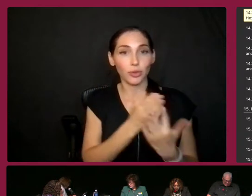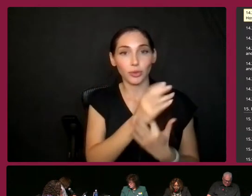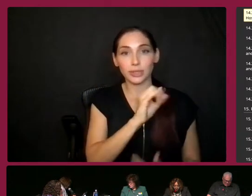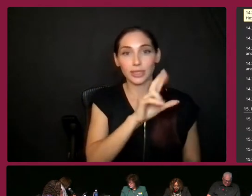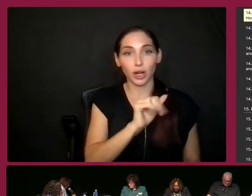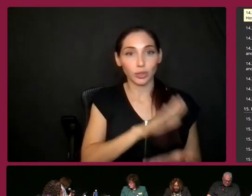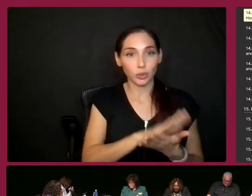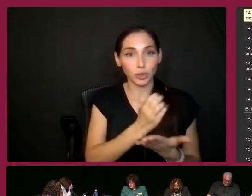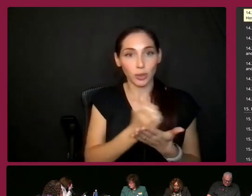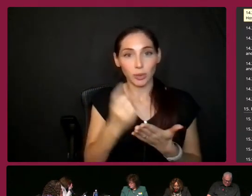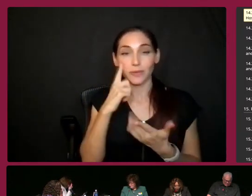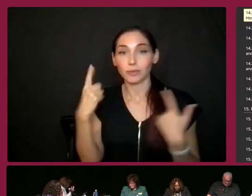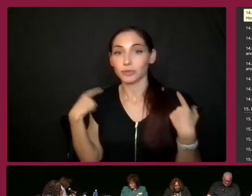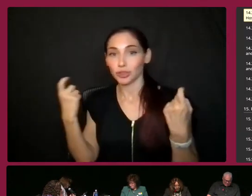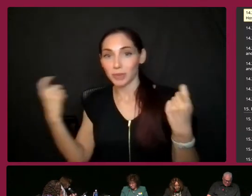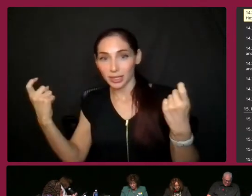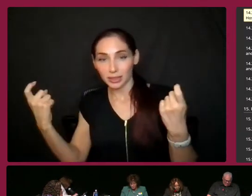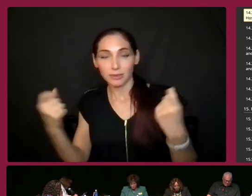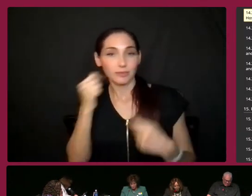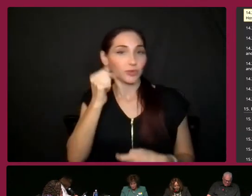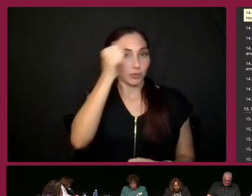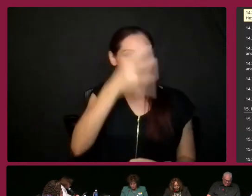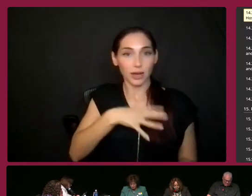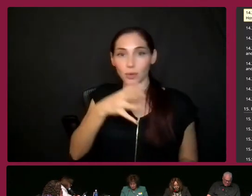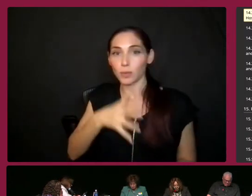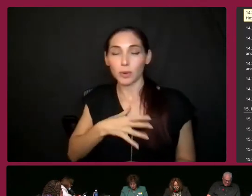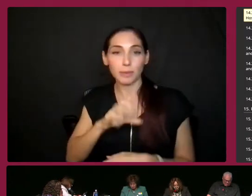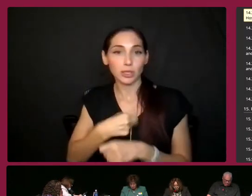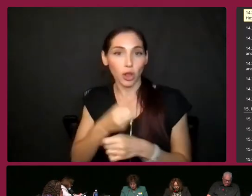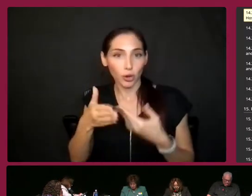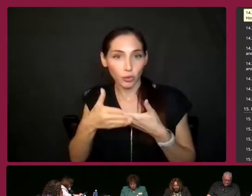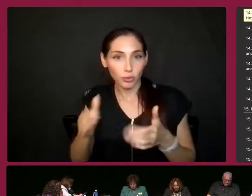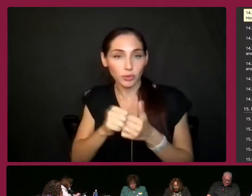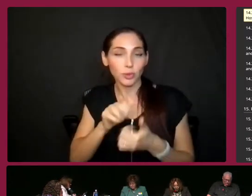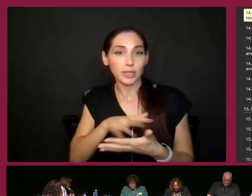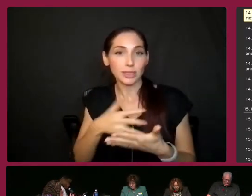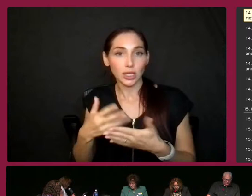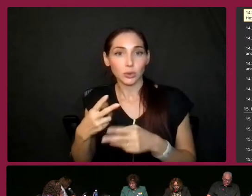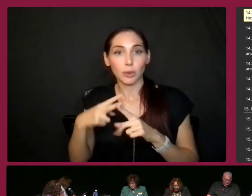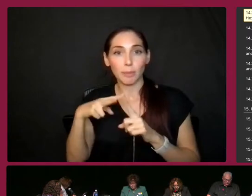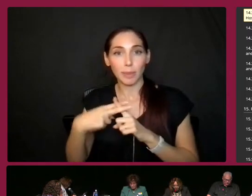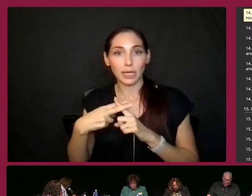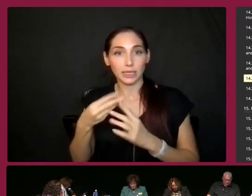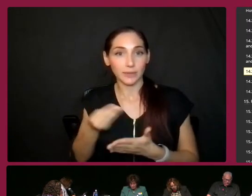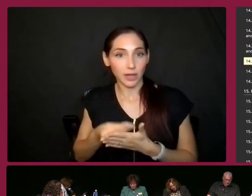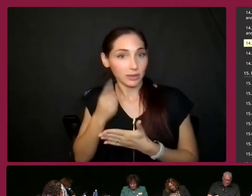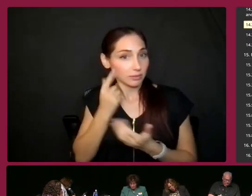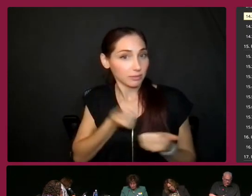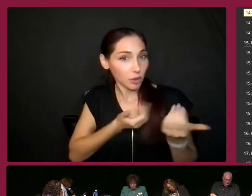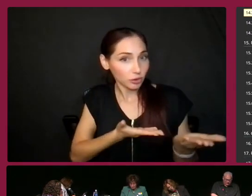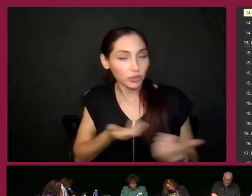for the gymnasium men and women's locker rooms with scheduled maintenance funds. May I receive a motion? So moved. Second.